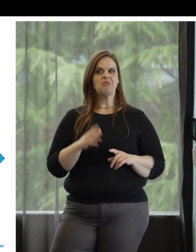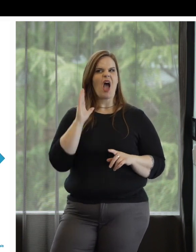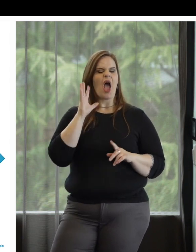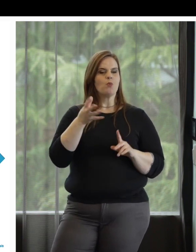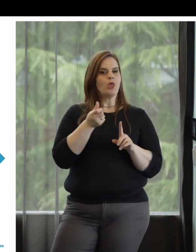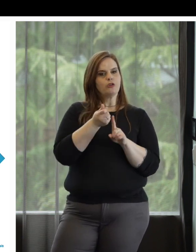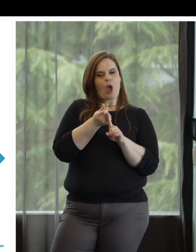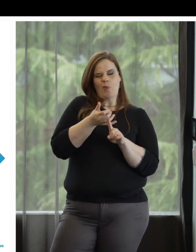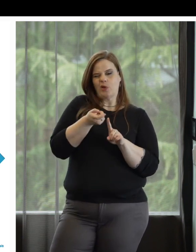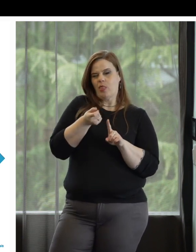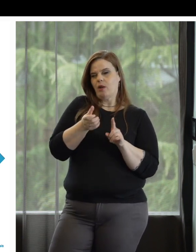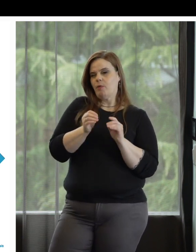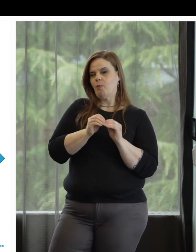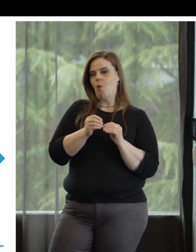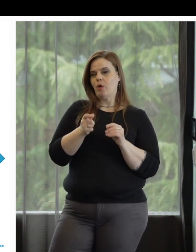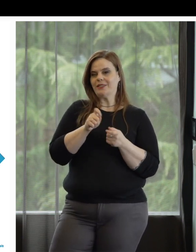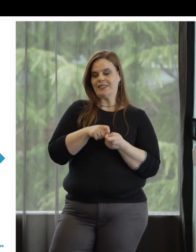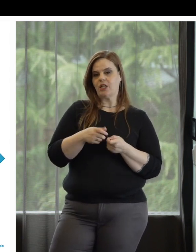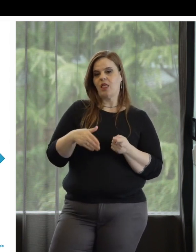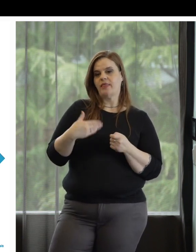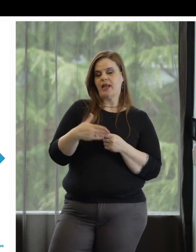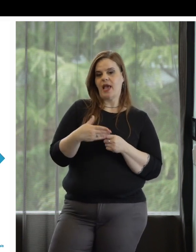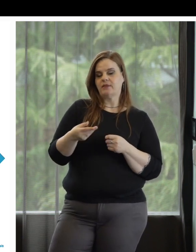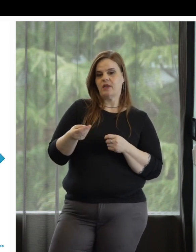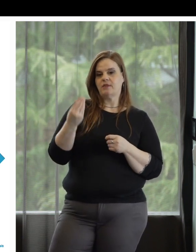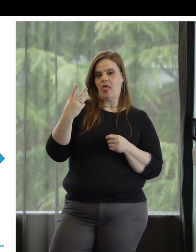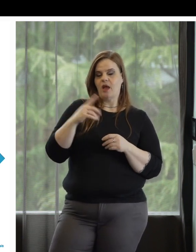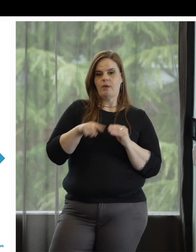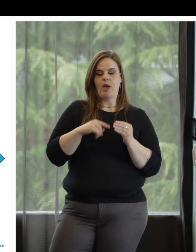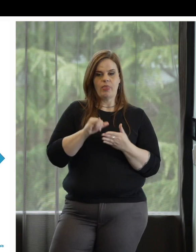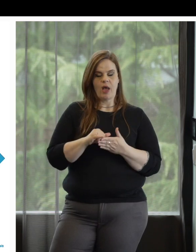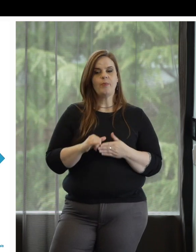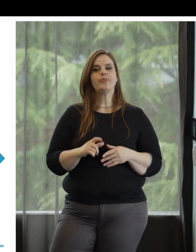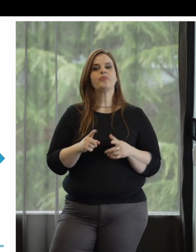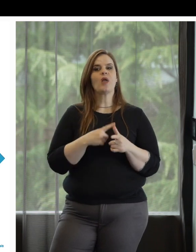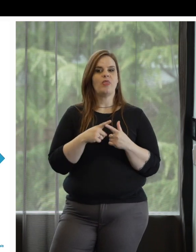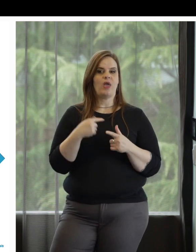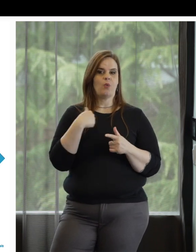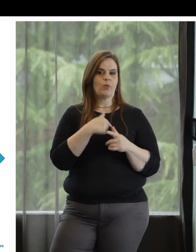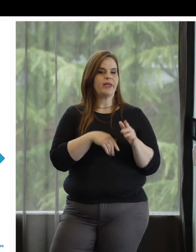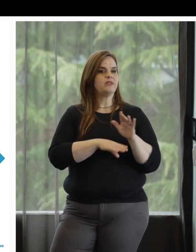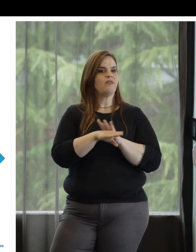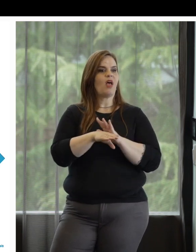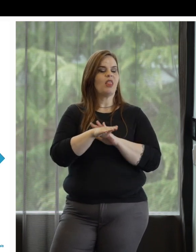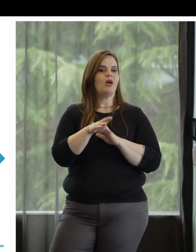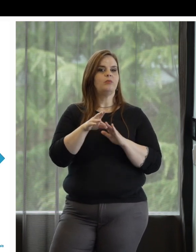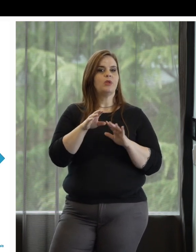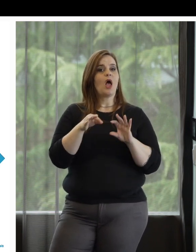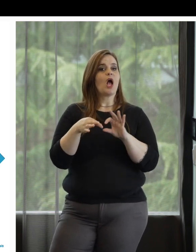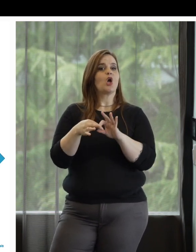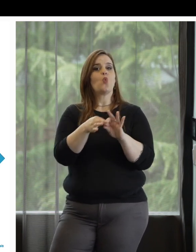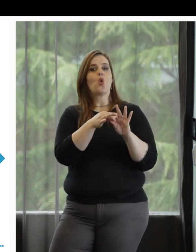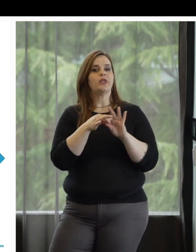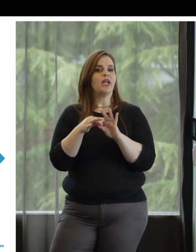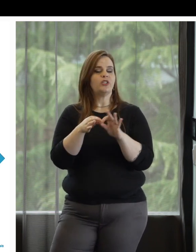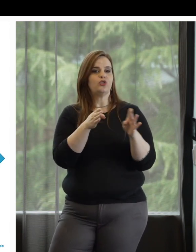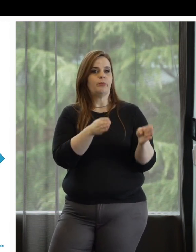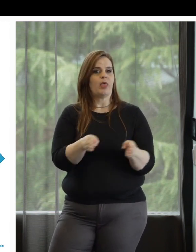bit more detail in the next slide about that. And we then developed a coordinatation plan for who